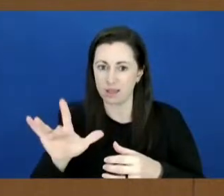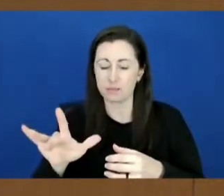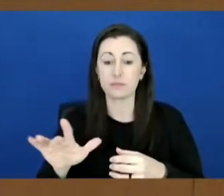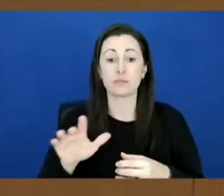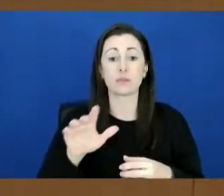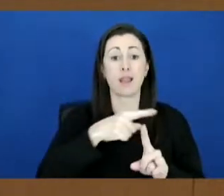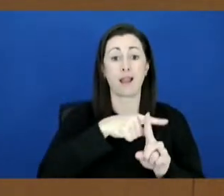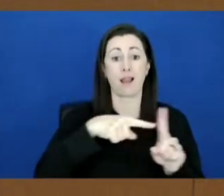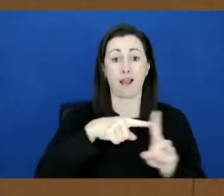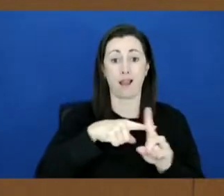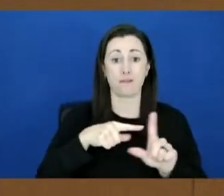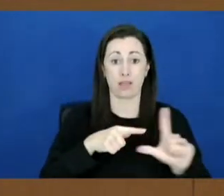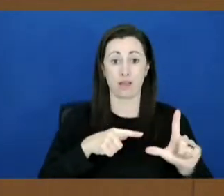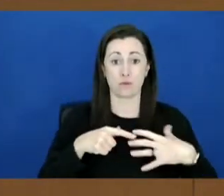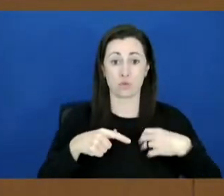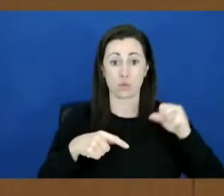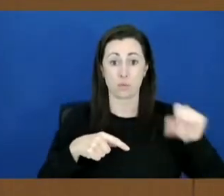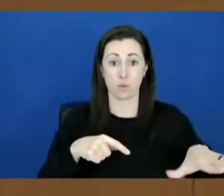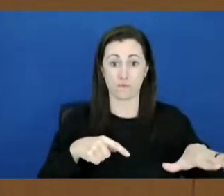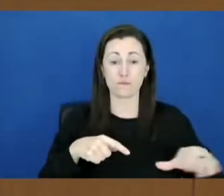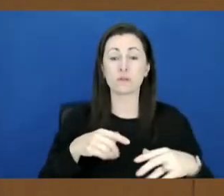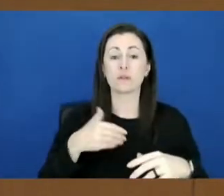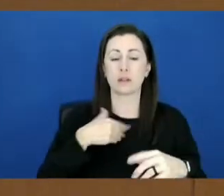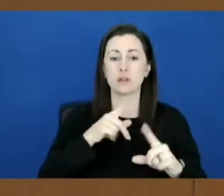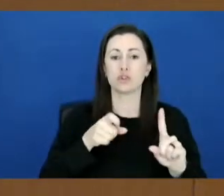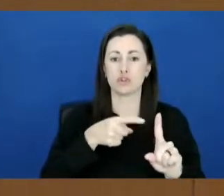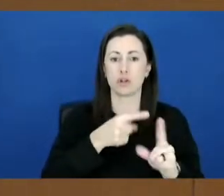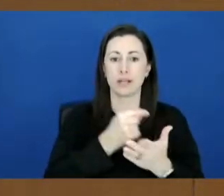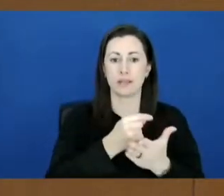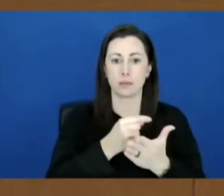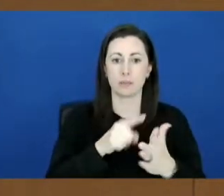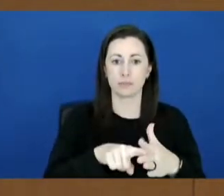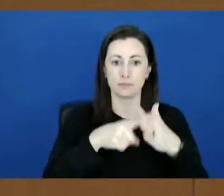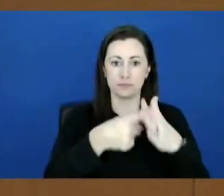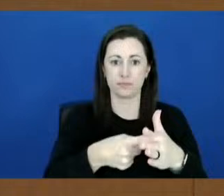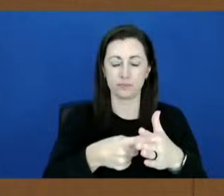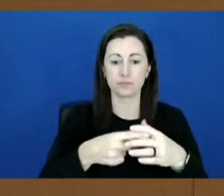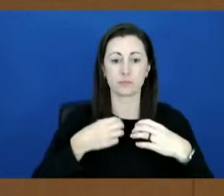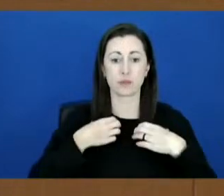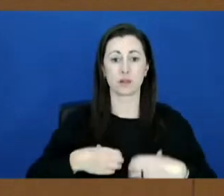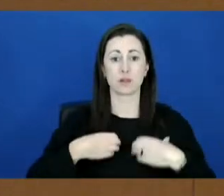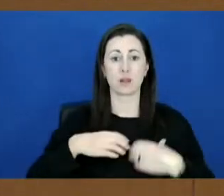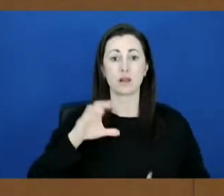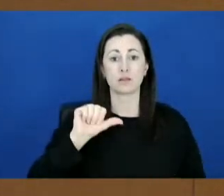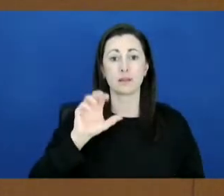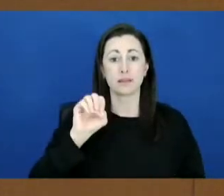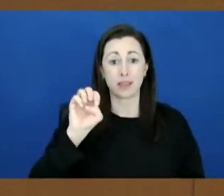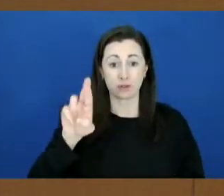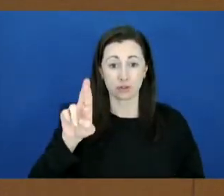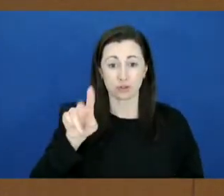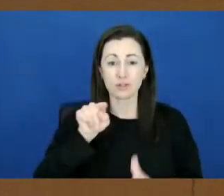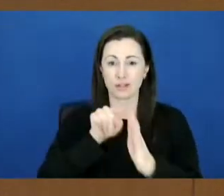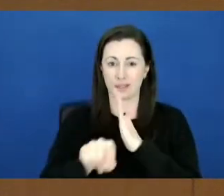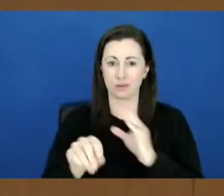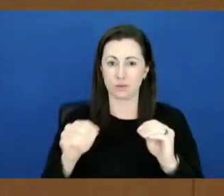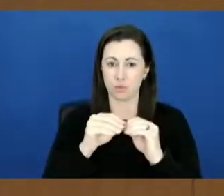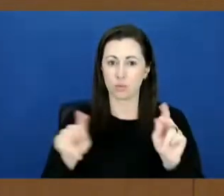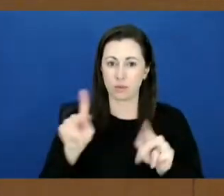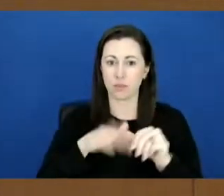UNLUCKY. IN SEPTEMBER OF THAT YEAR, I HAD